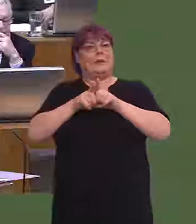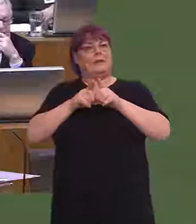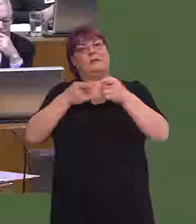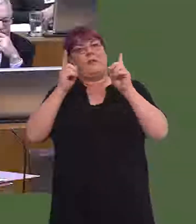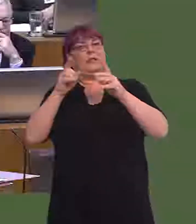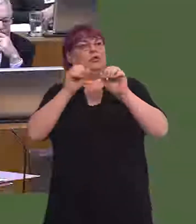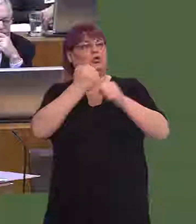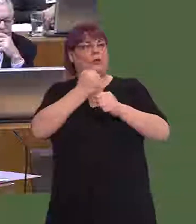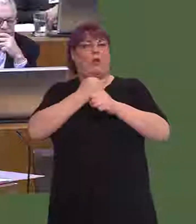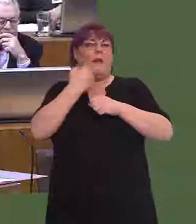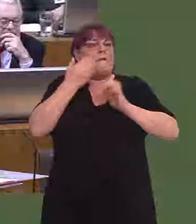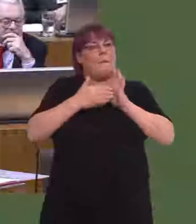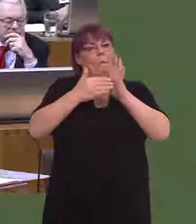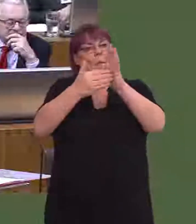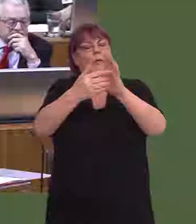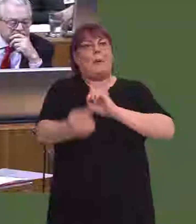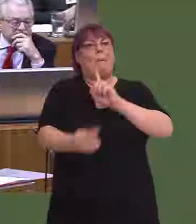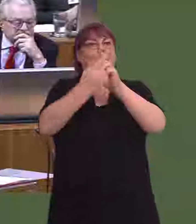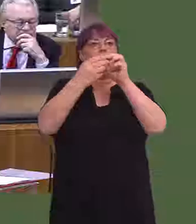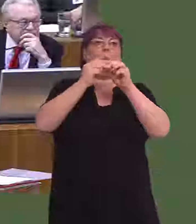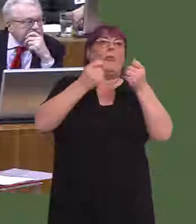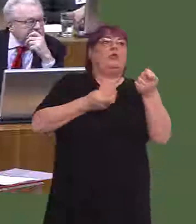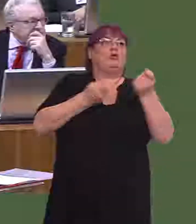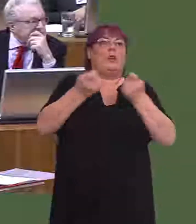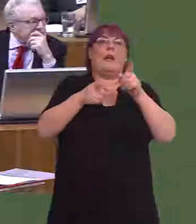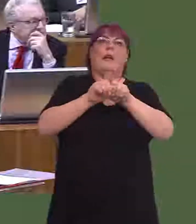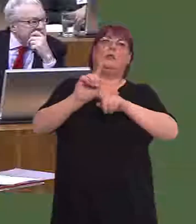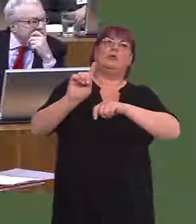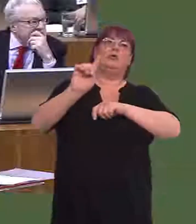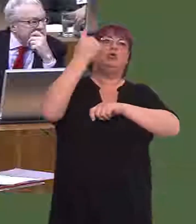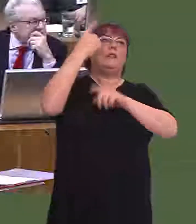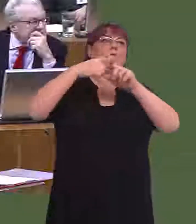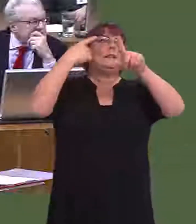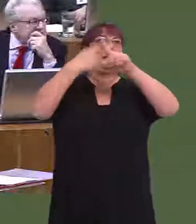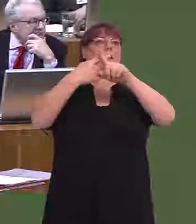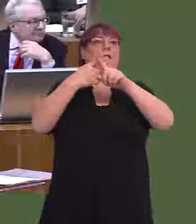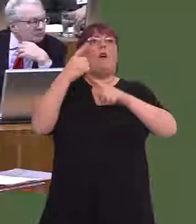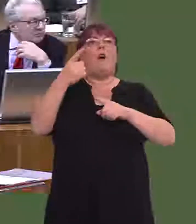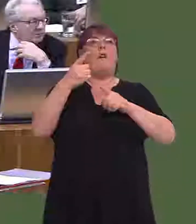meetings with the chair and chief executive of Betsi Cadwaladr UHB. We'll be setting